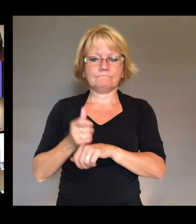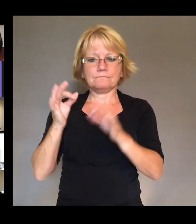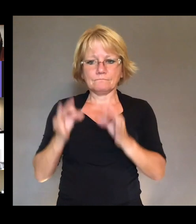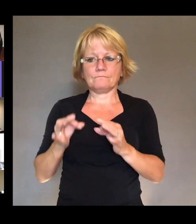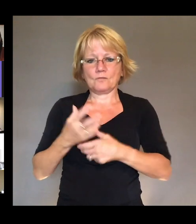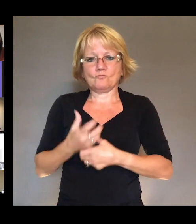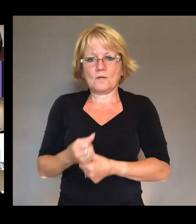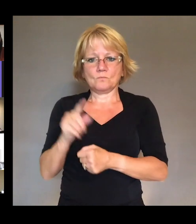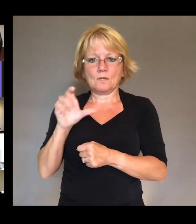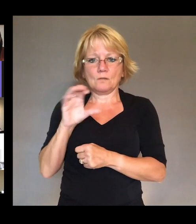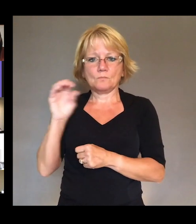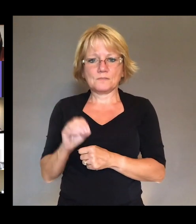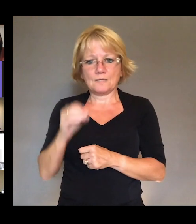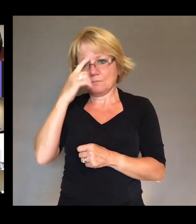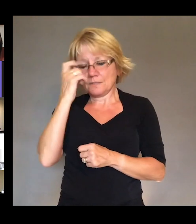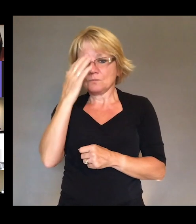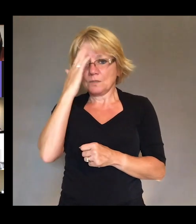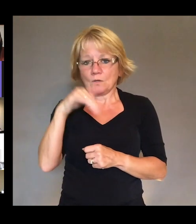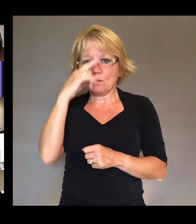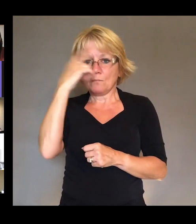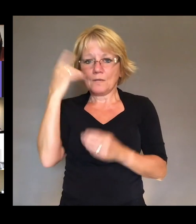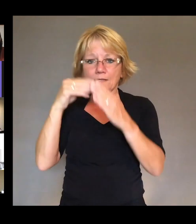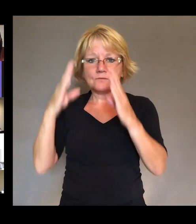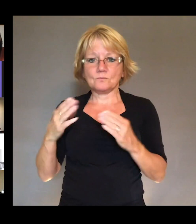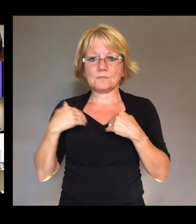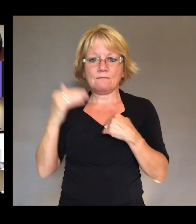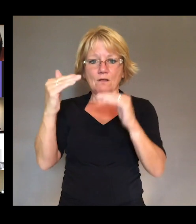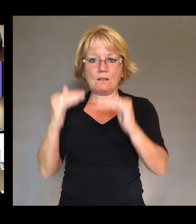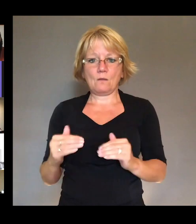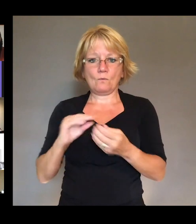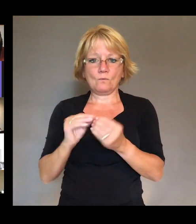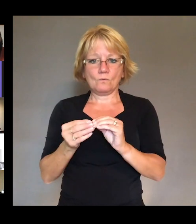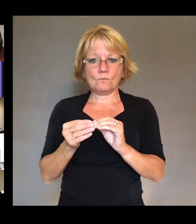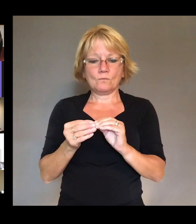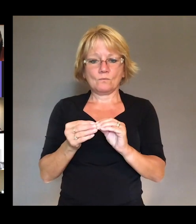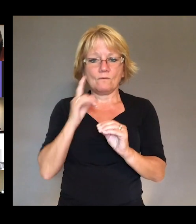And we can't take that to mean the end all be all because we know that our black students are gonna score lower on that